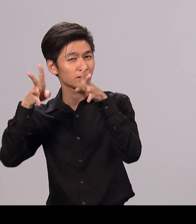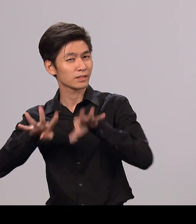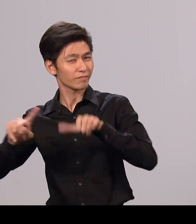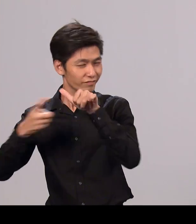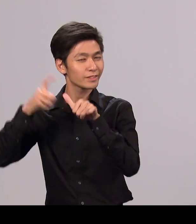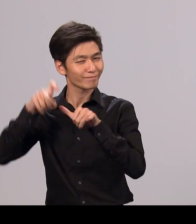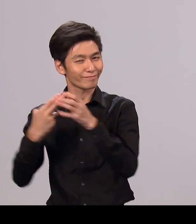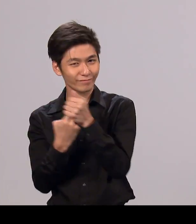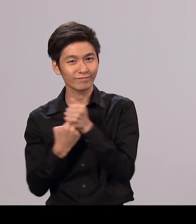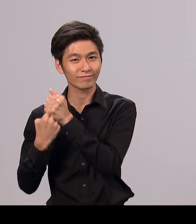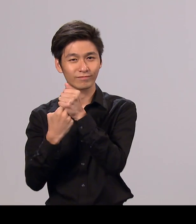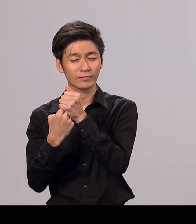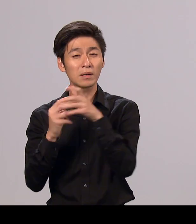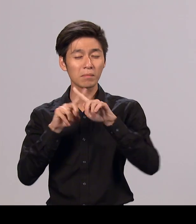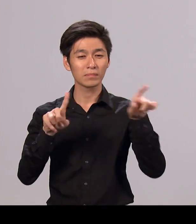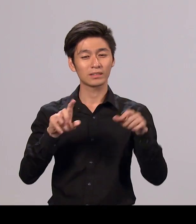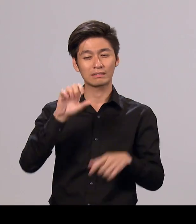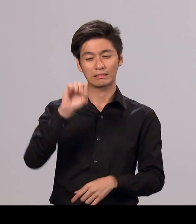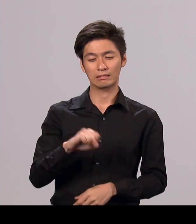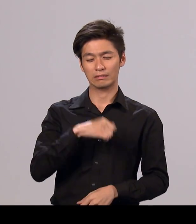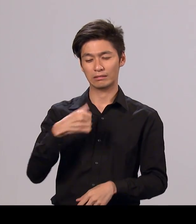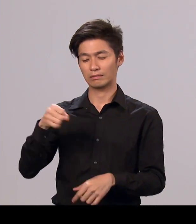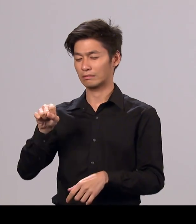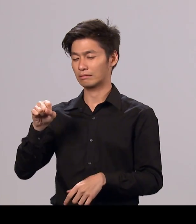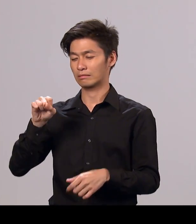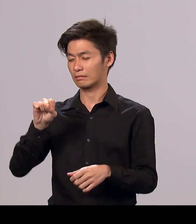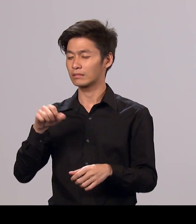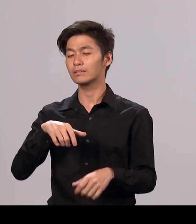But on the South China Sea issue, ASEAN finds it very hard to take a common stand.